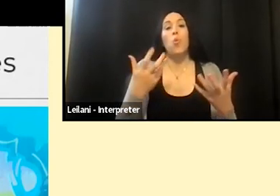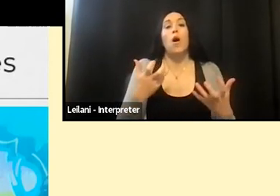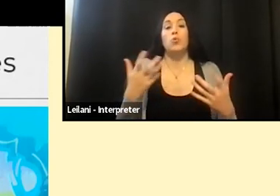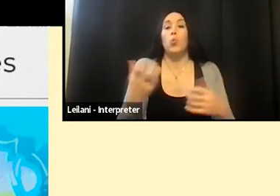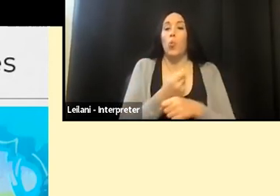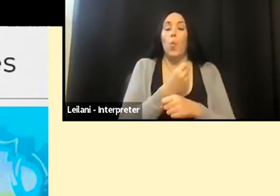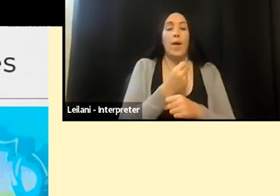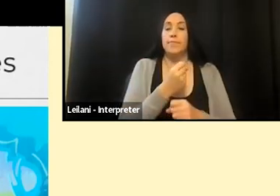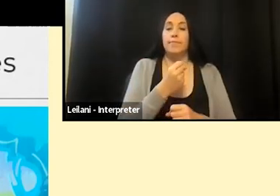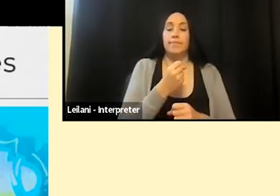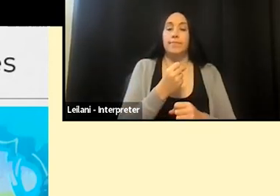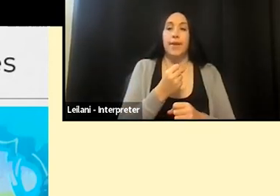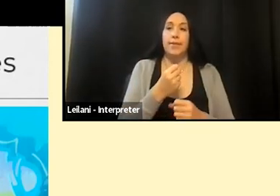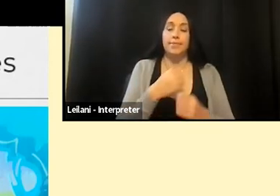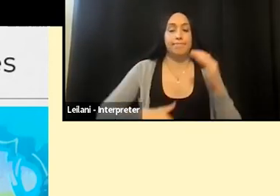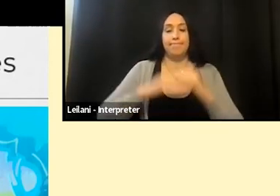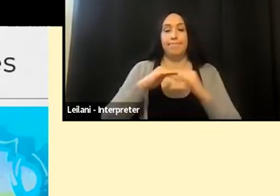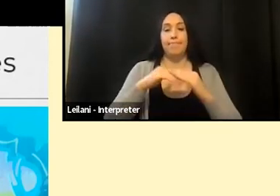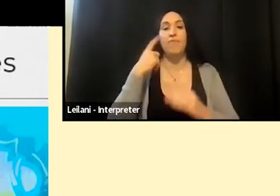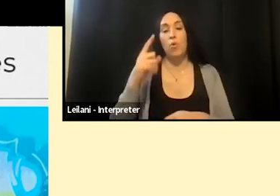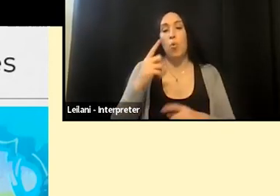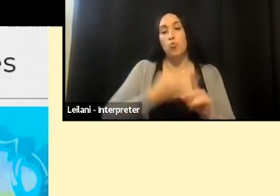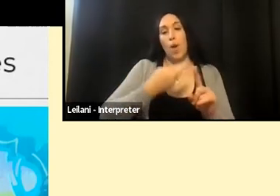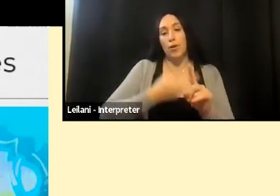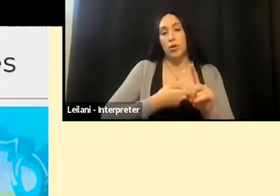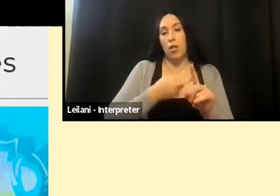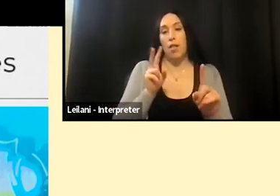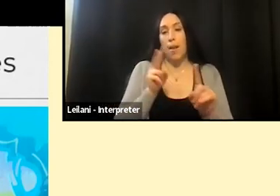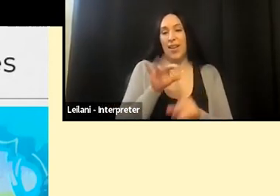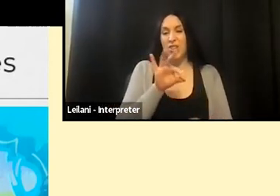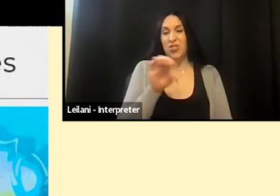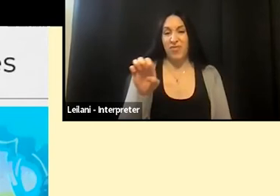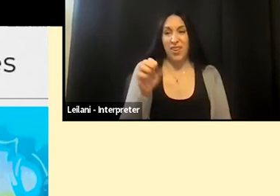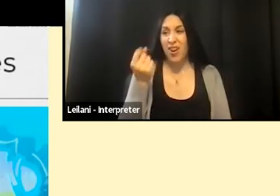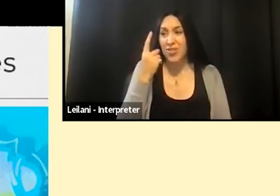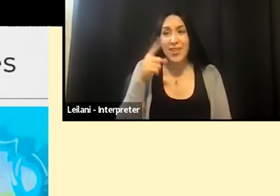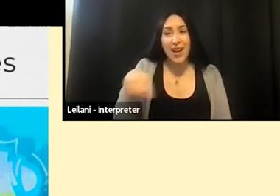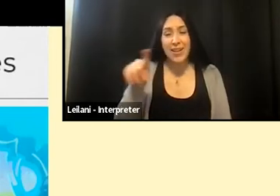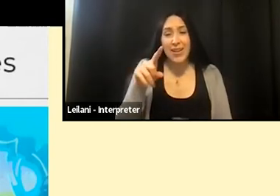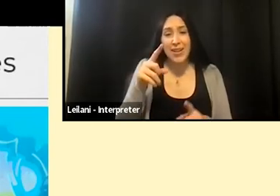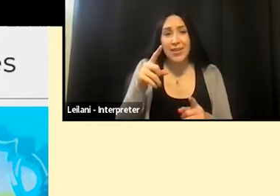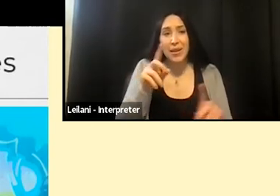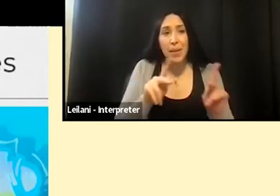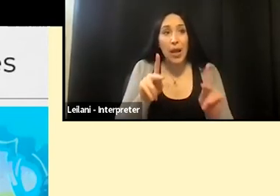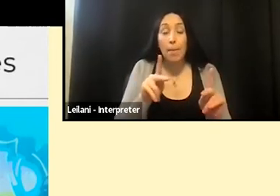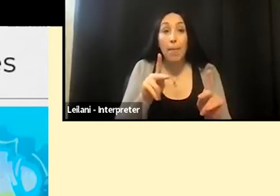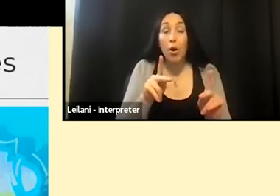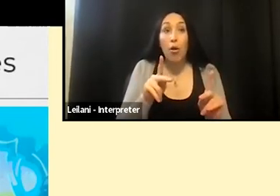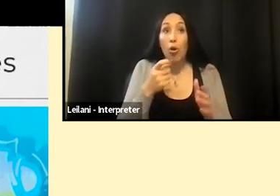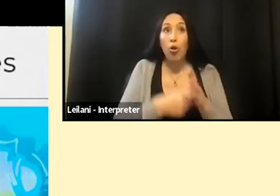Currently tenants are being charged hundreds of dollars just to apply, to be considered for an apartment.